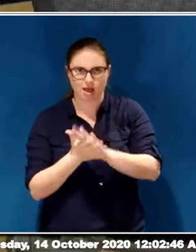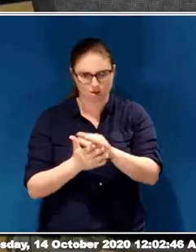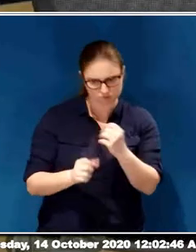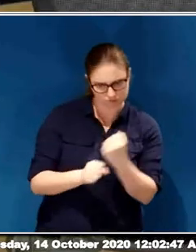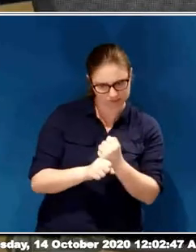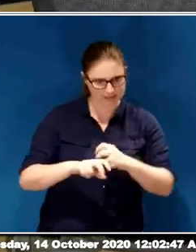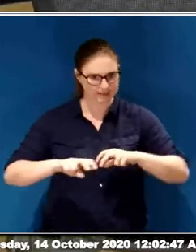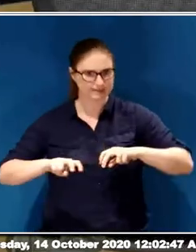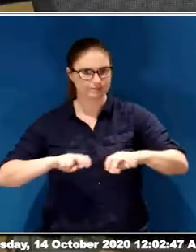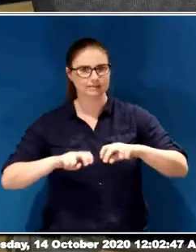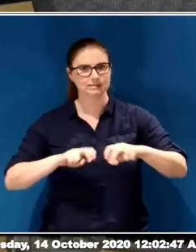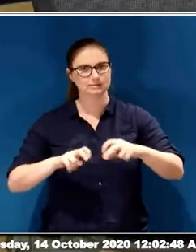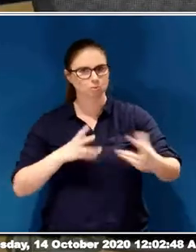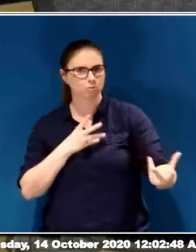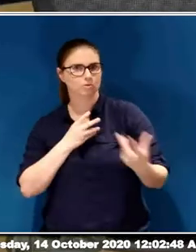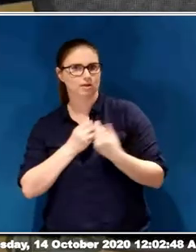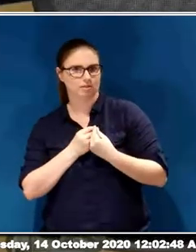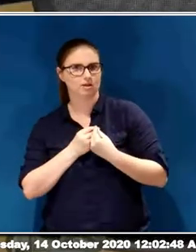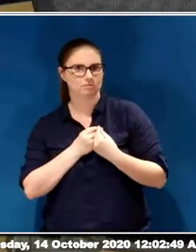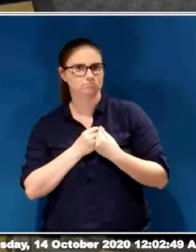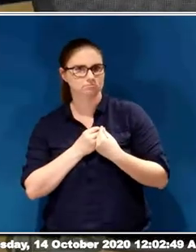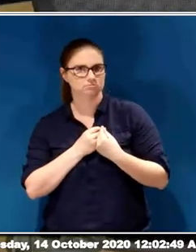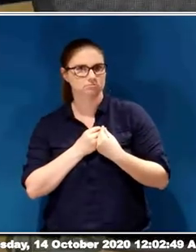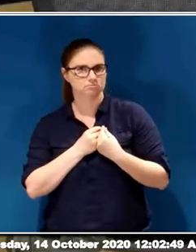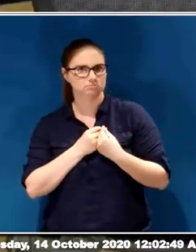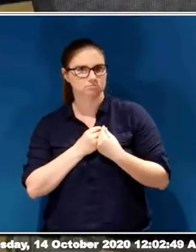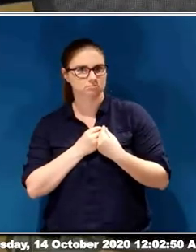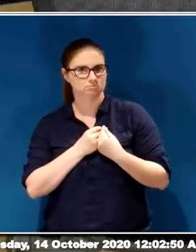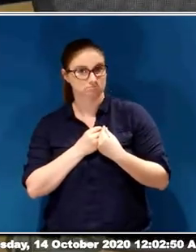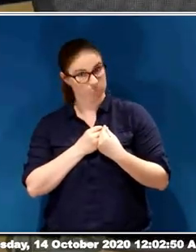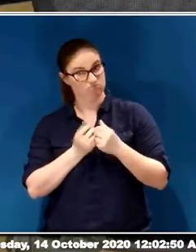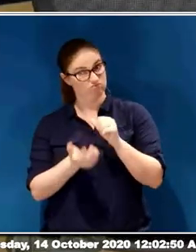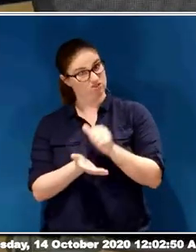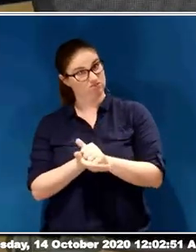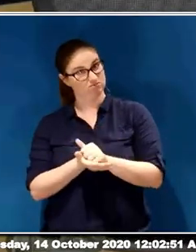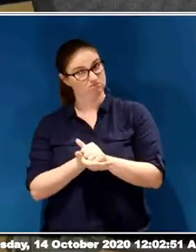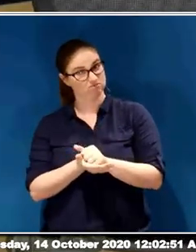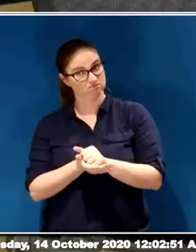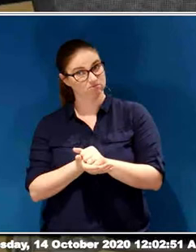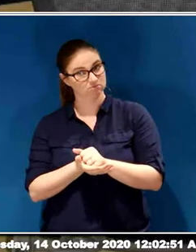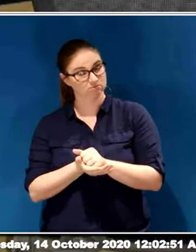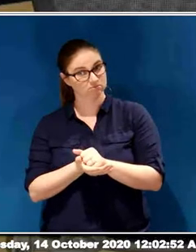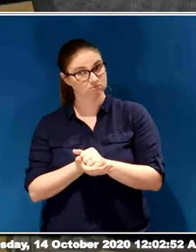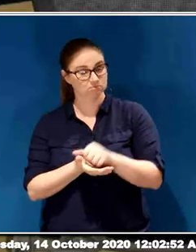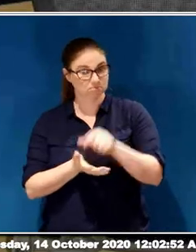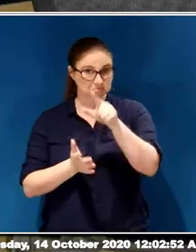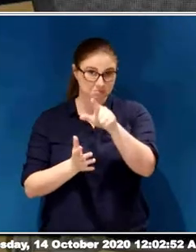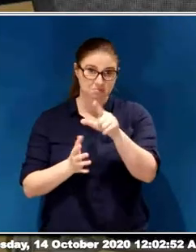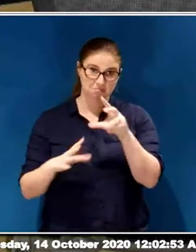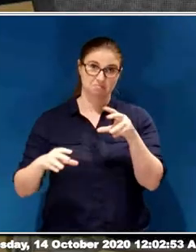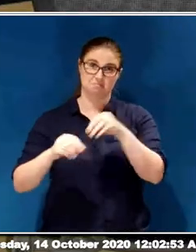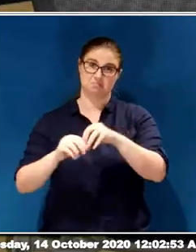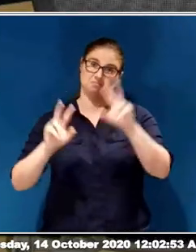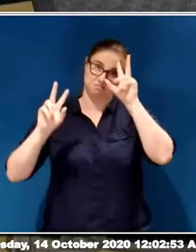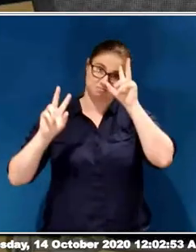That's part of what you speak about as to genuine inclusive education in your statement; correct?